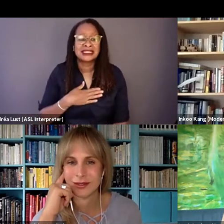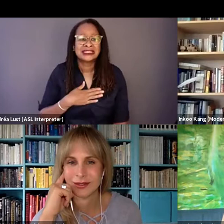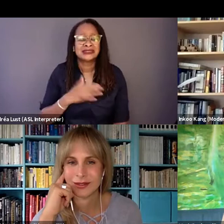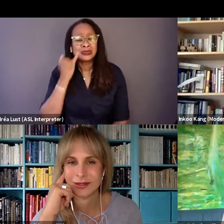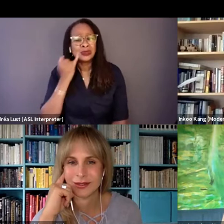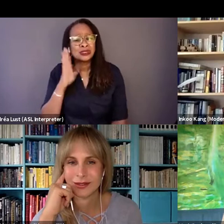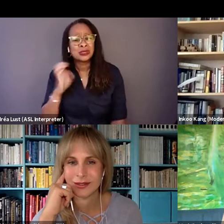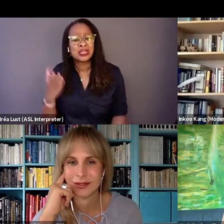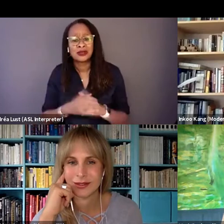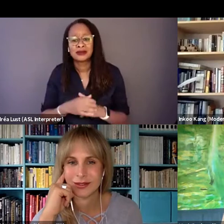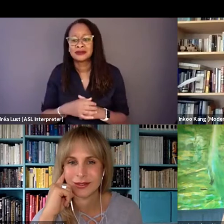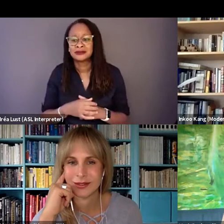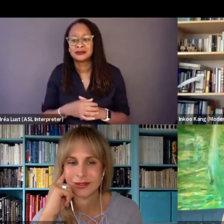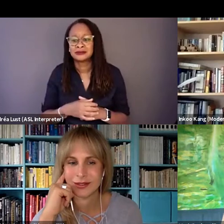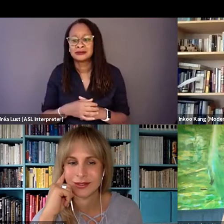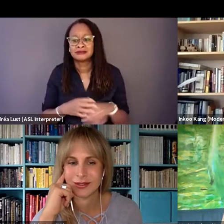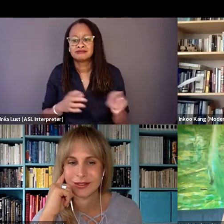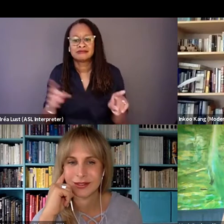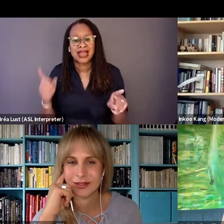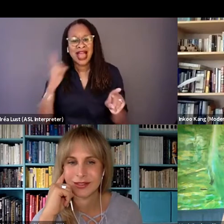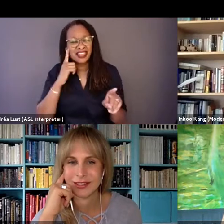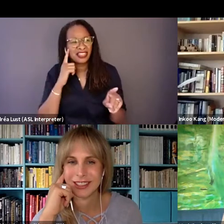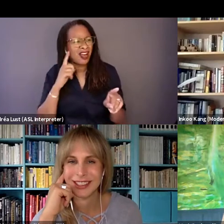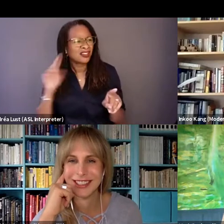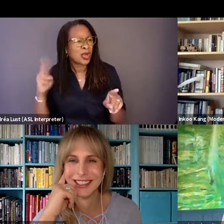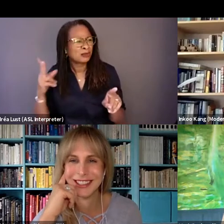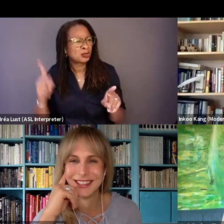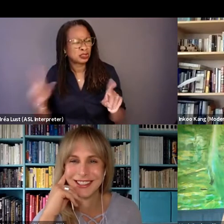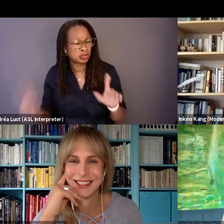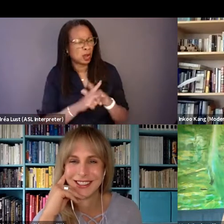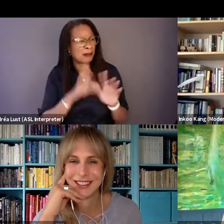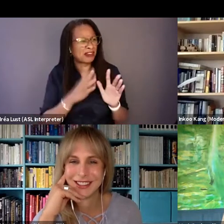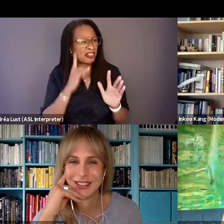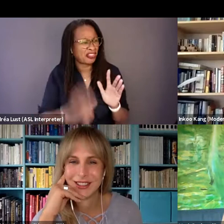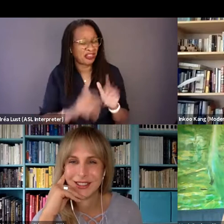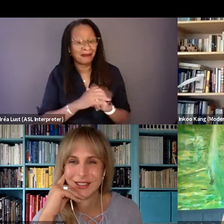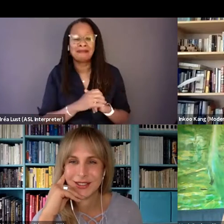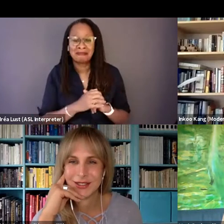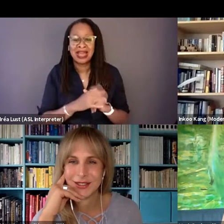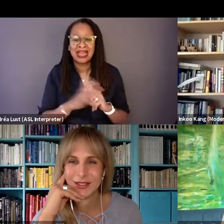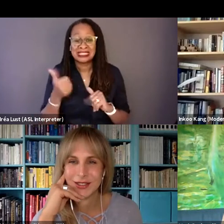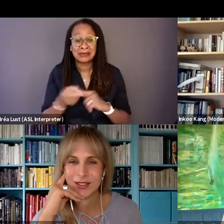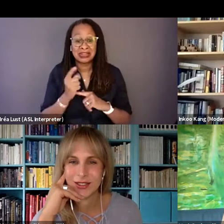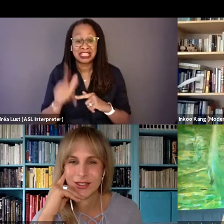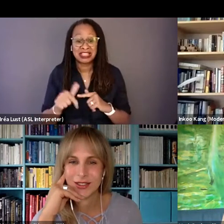And he was like, "Oh, I never thought a guy from New Hampshire would actually show up." And then 10 minutes later, he was at the office,